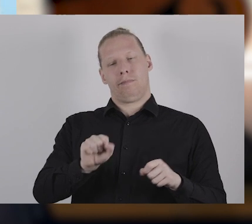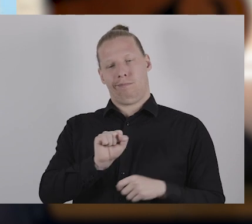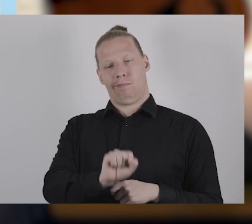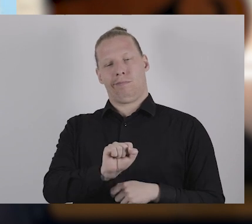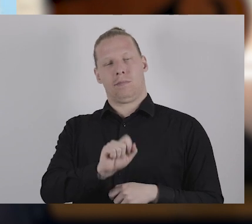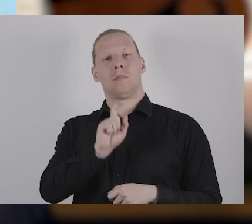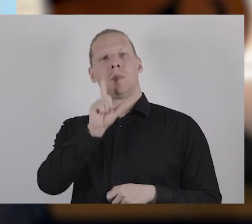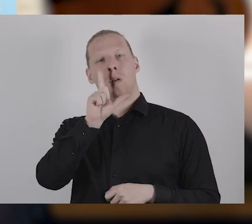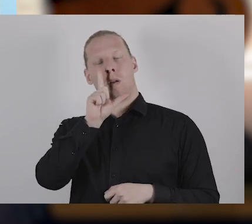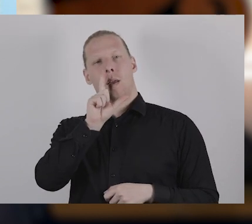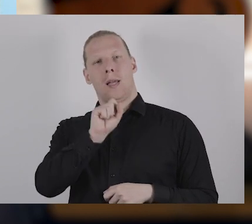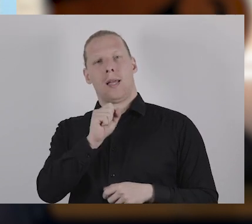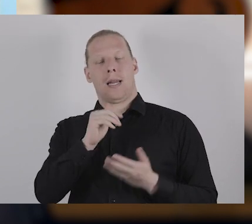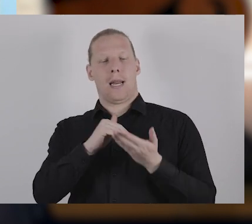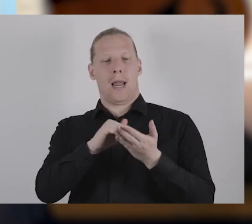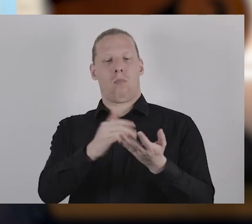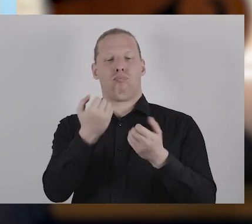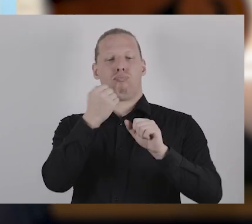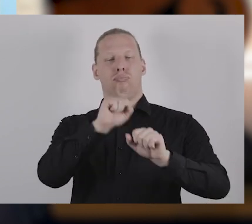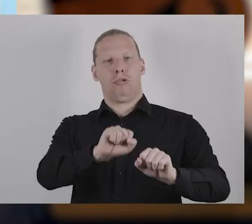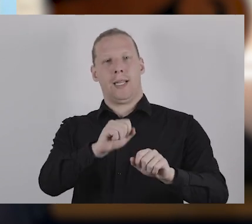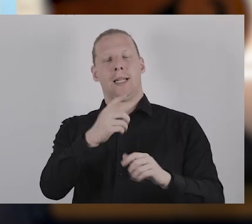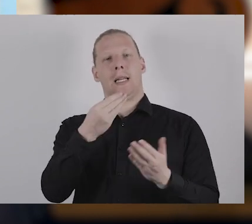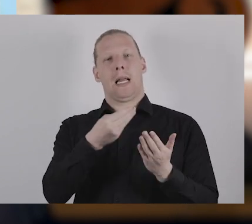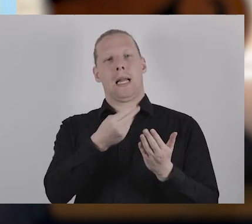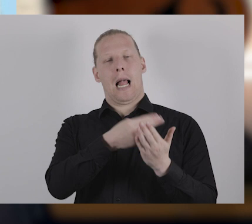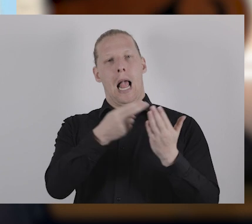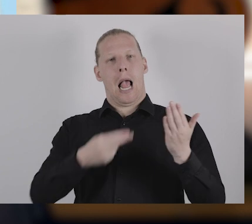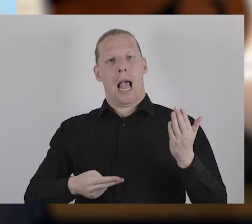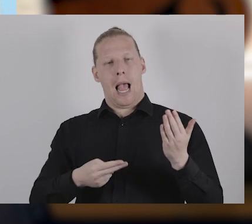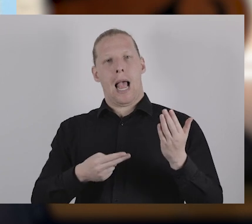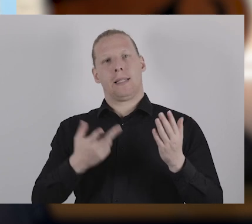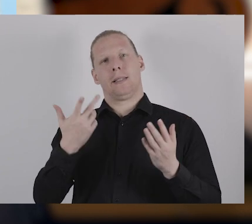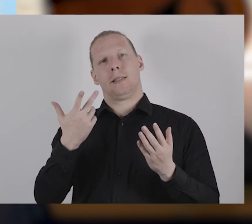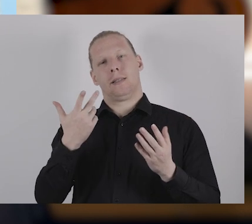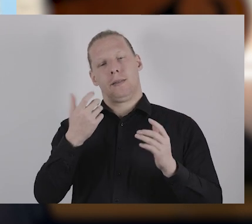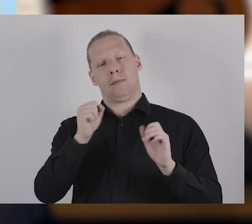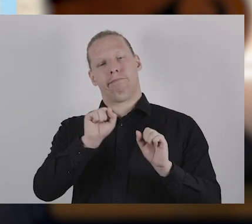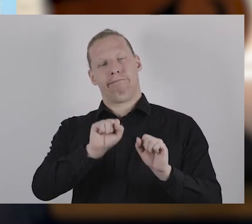cultivate and retain mātauranga Māori related to heritage ngā toi Māori,